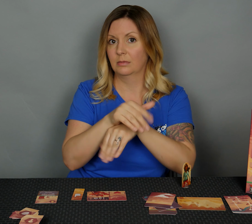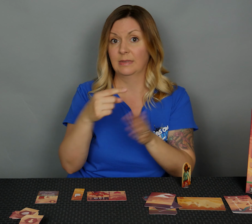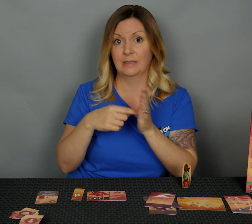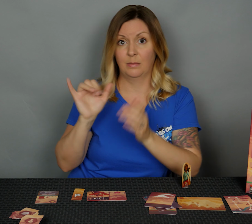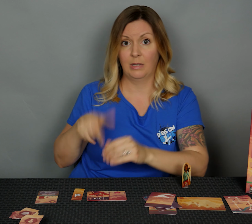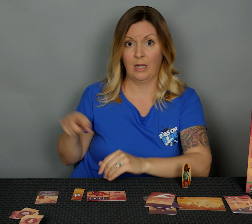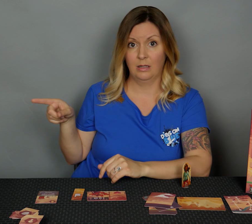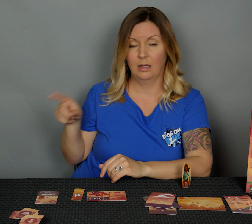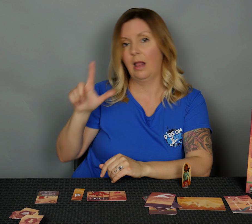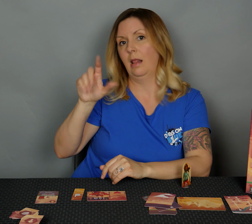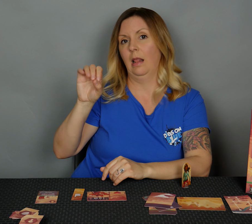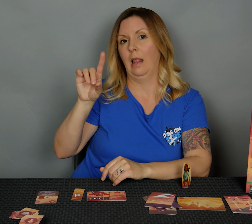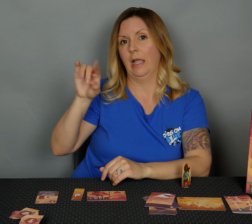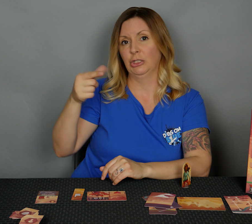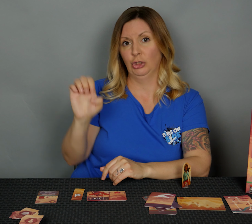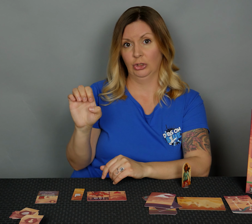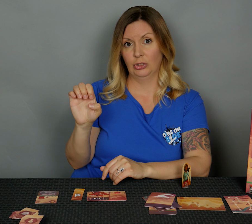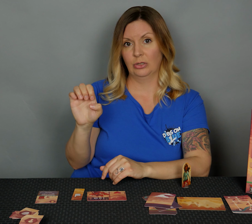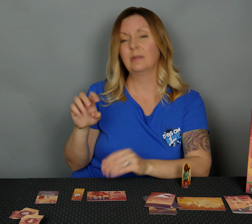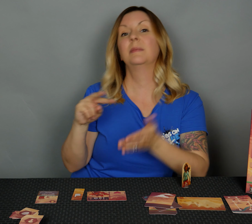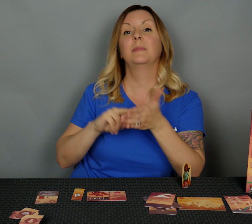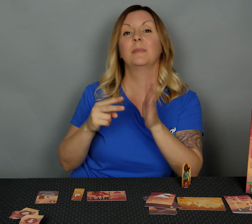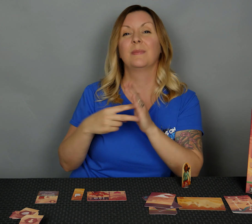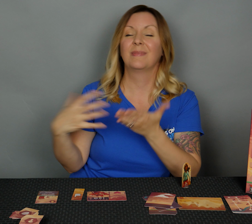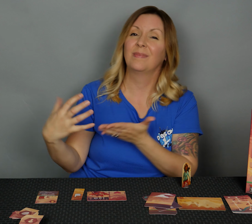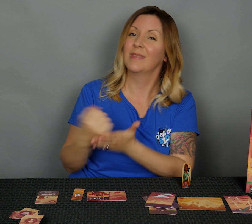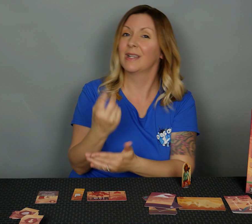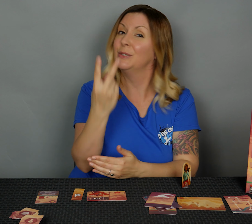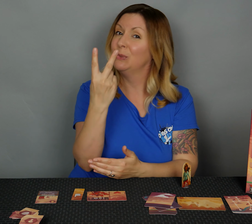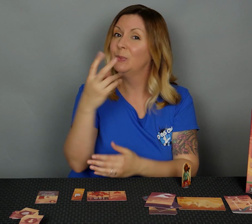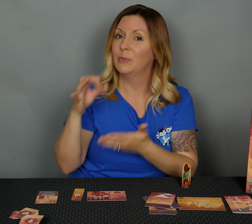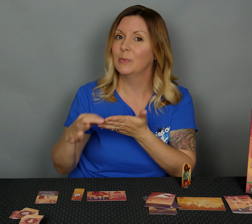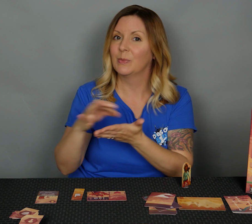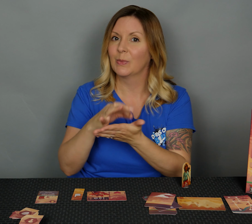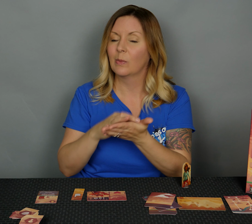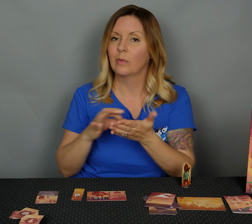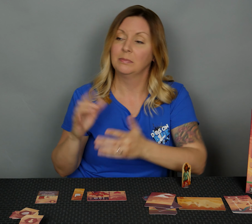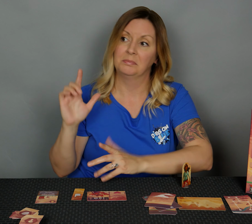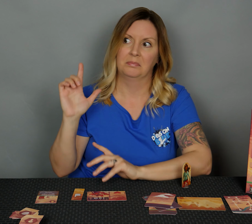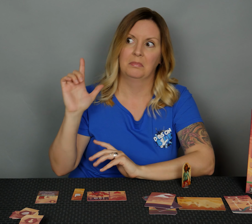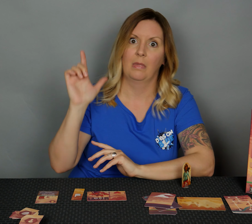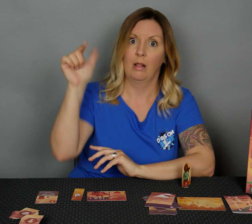In this example, the lodge, you collect 2 coins during this phase and any time the night